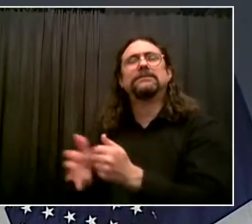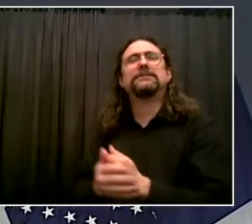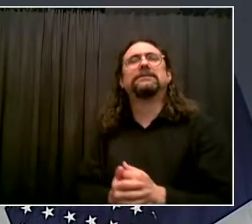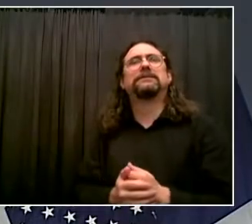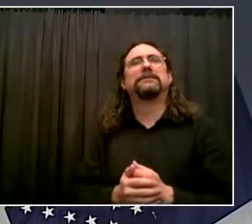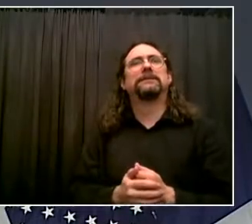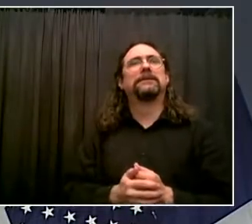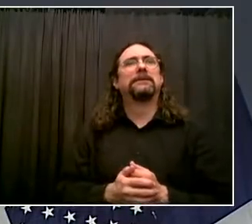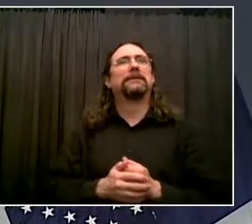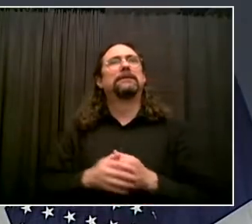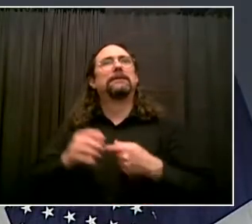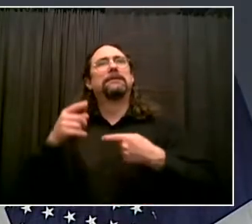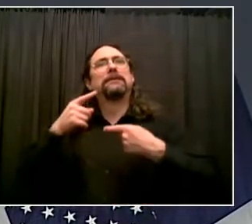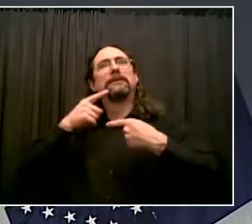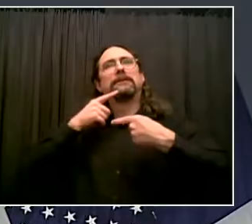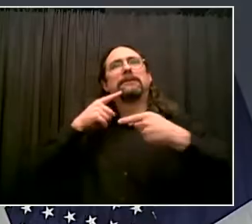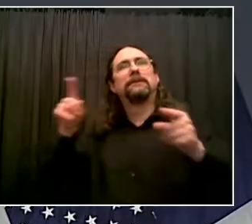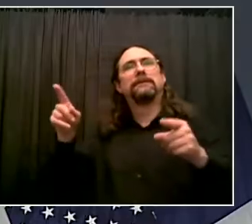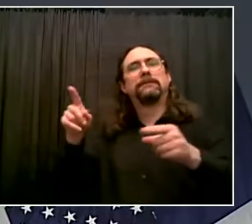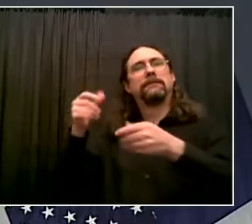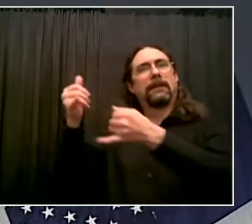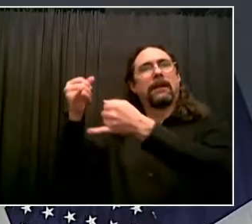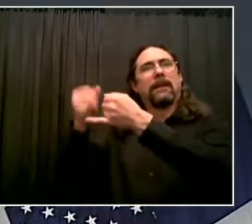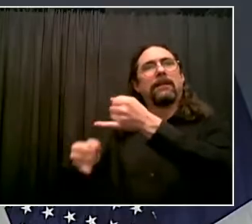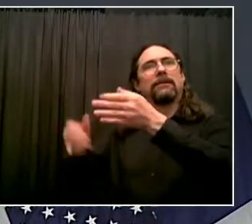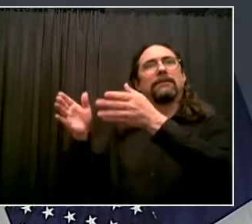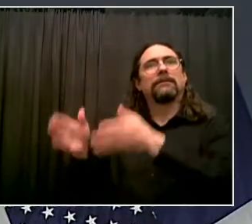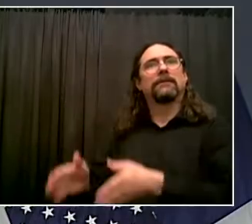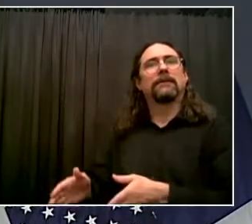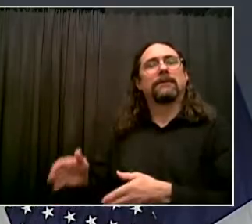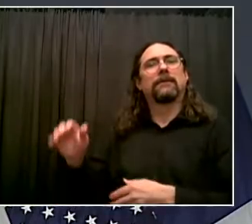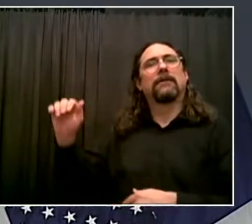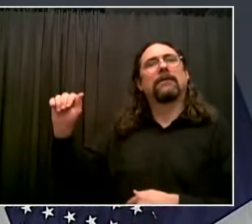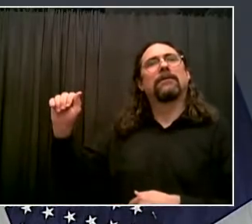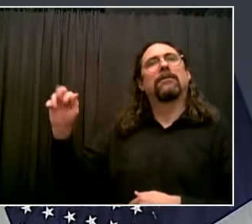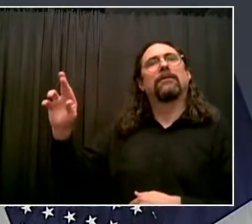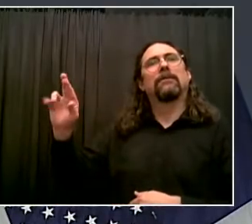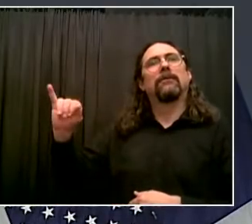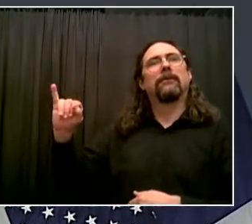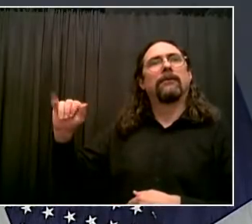LAST